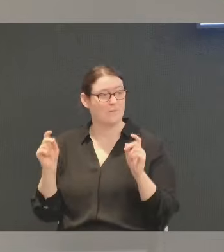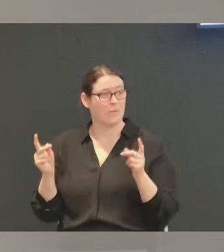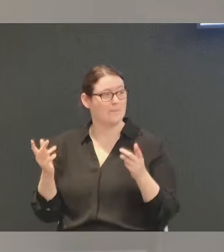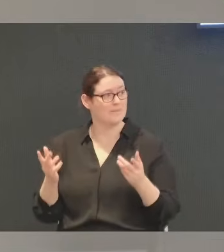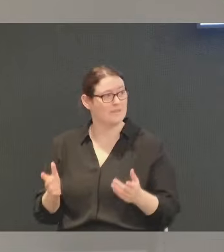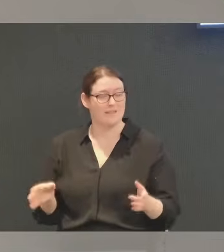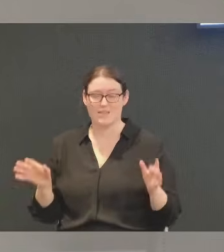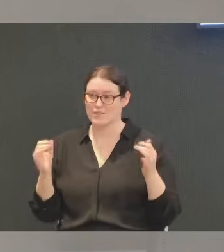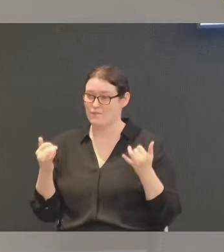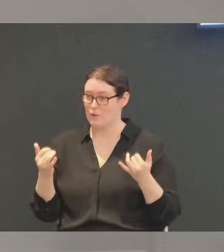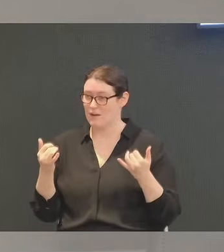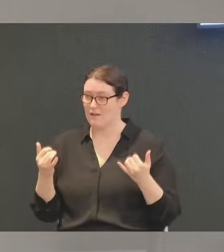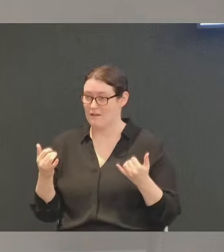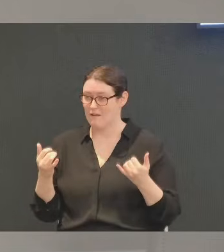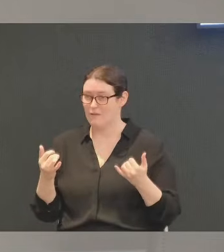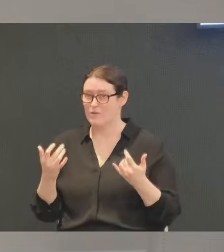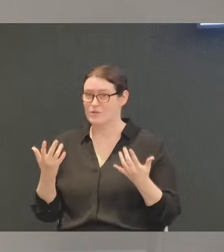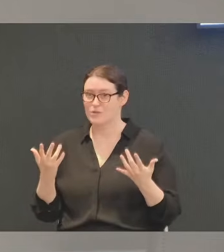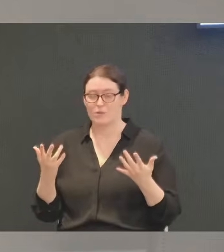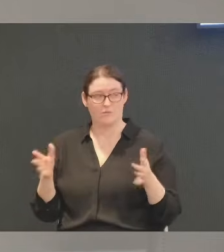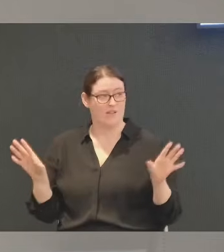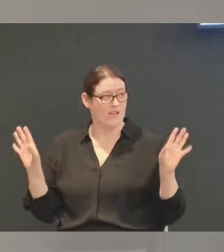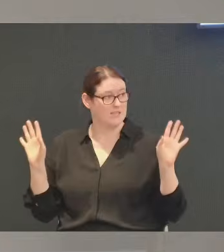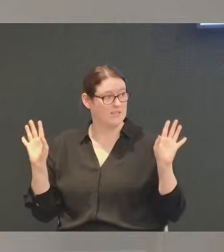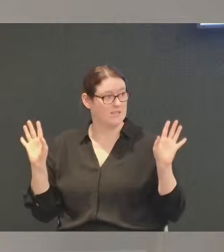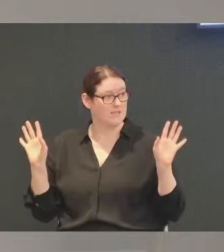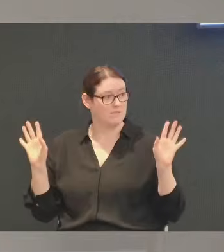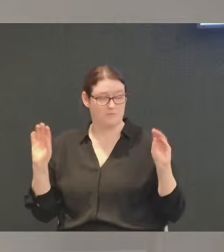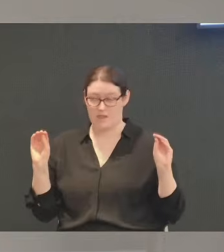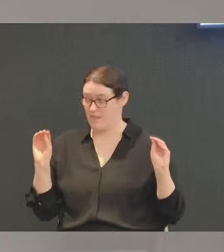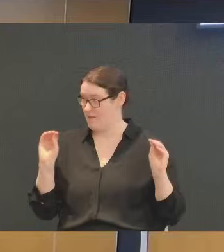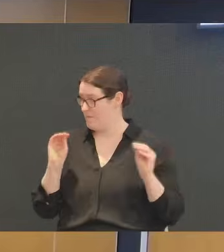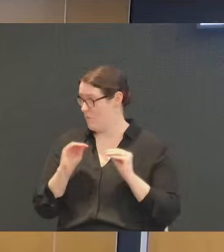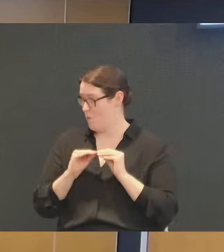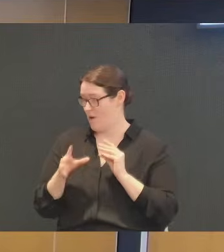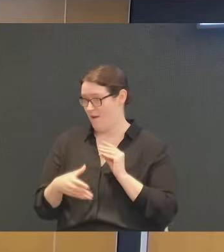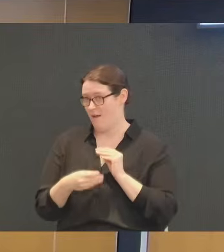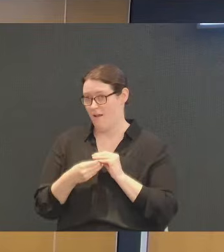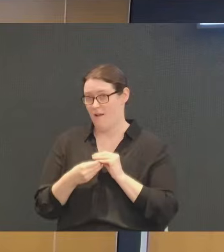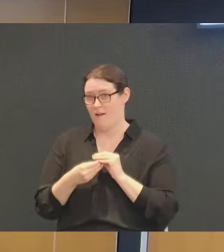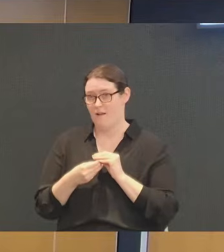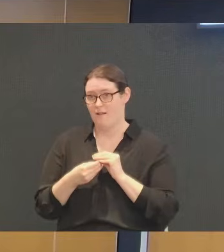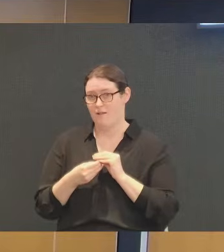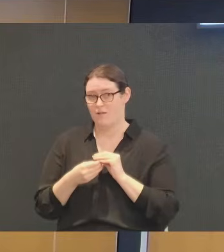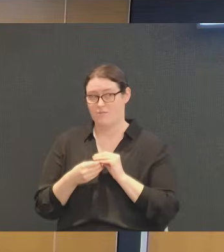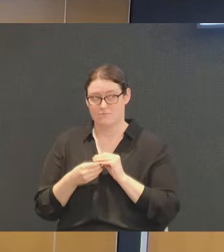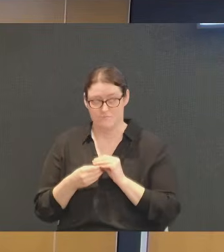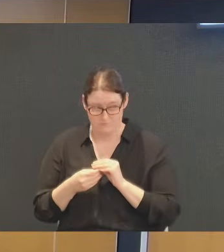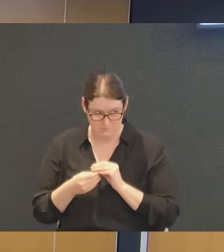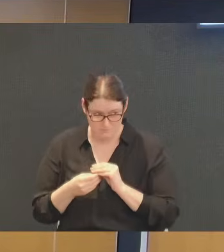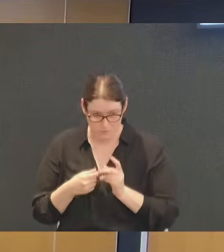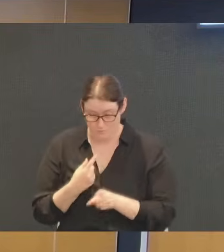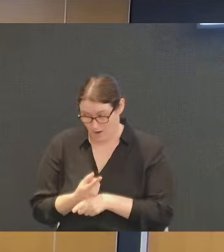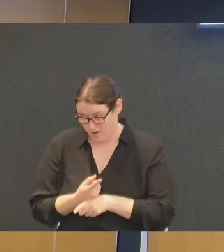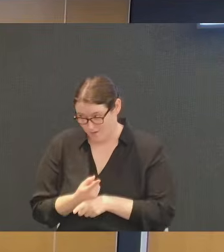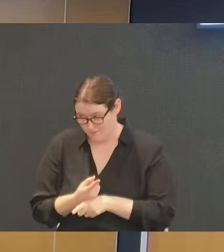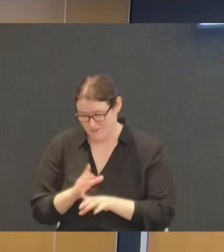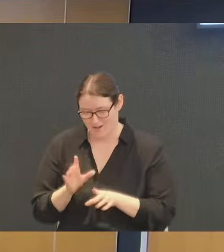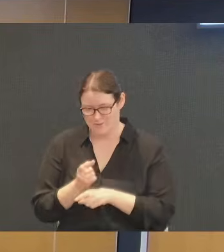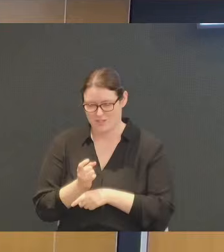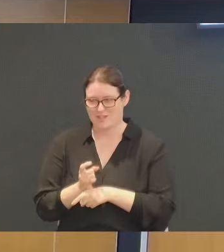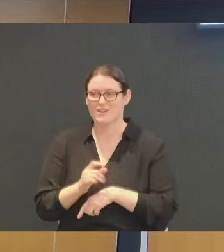for now. So nothing more to be said or else Oh no, I'm just kidding. Okay, is there a motion to